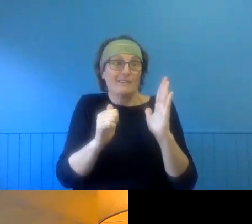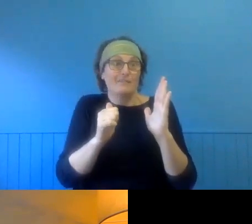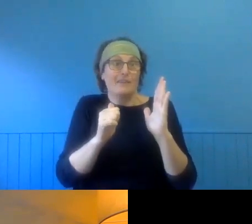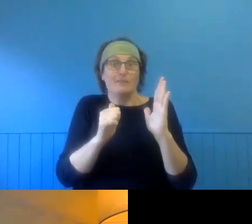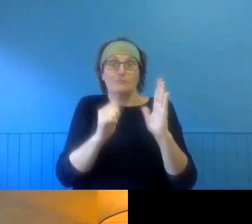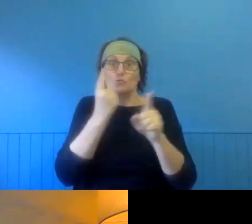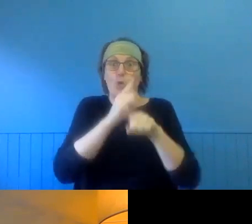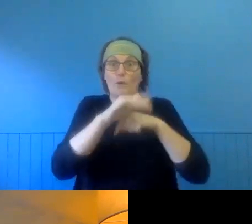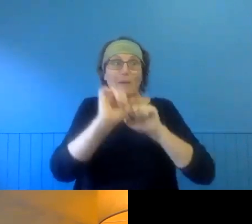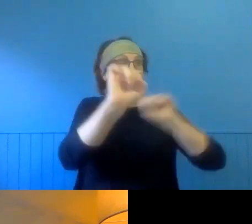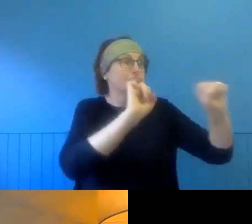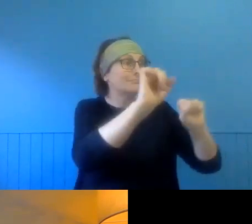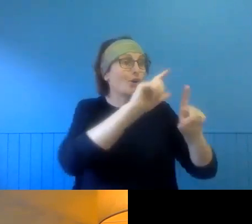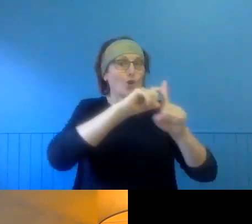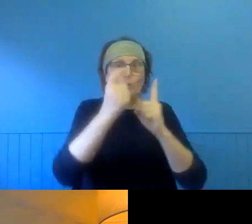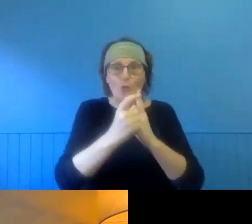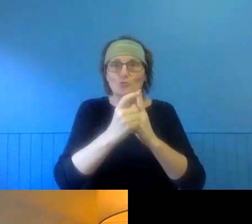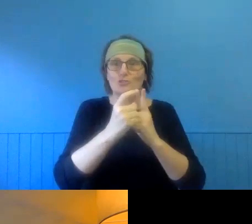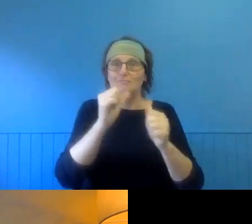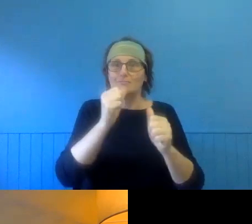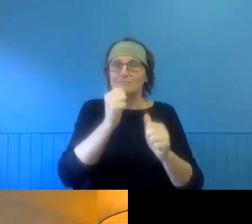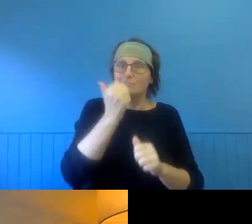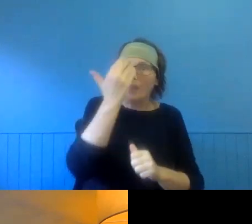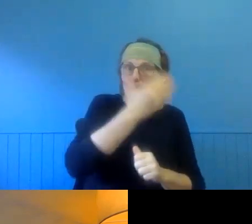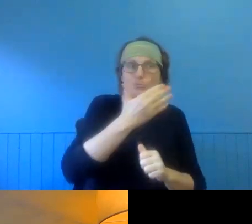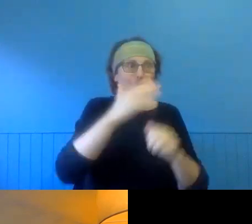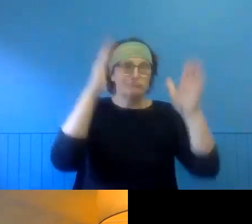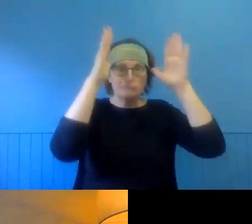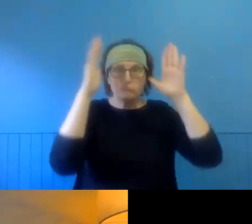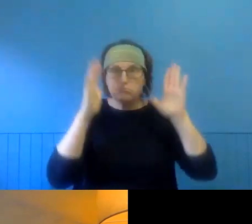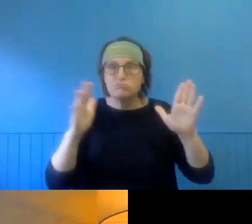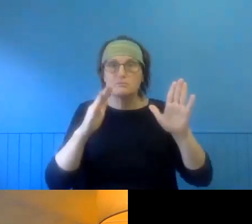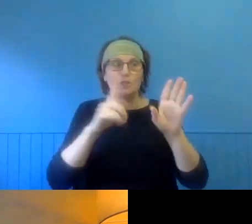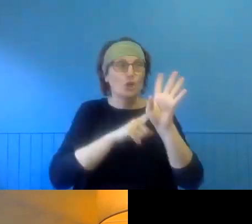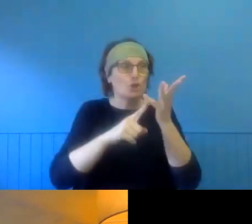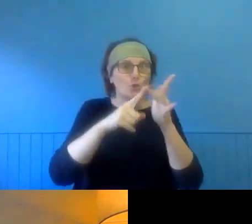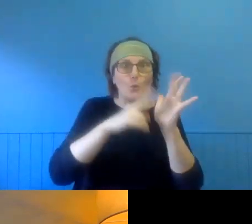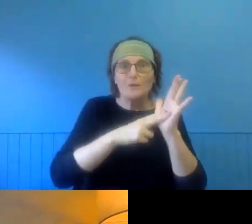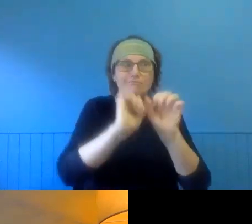Heights. Wuthathi. All thing the protocols are already dealing with. I actually had someone from - I've had people from over in Norway wanting to use them, people in Canada, and they were First Nations people. But I asked someone who was a filmmaker in Ireland, who was